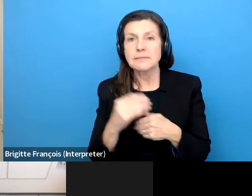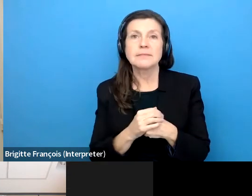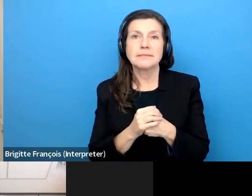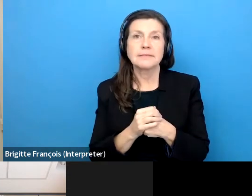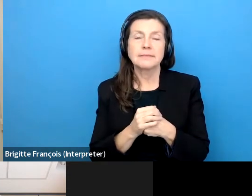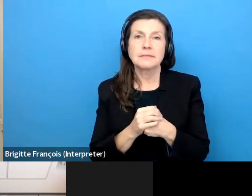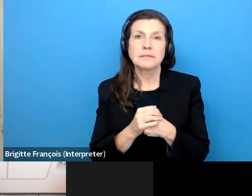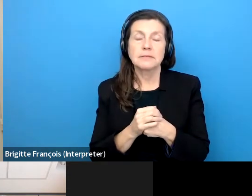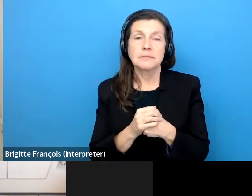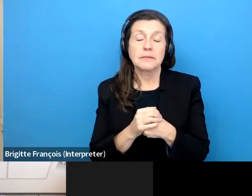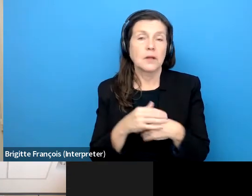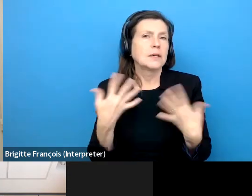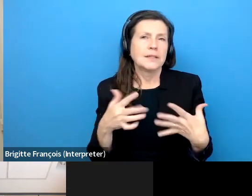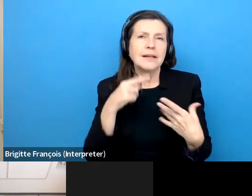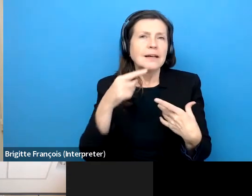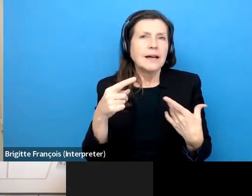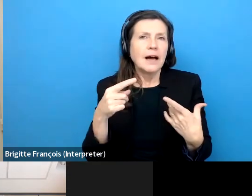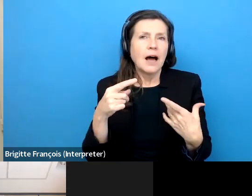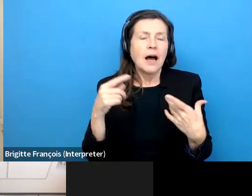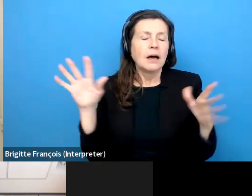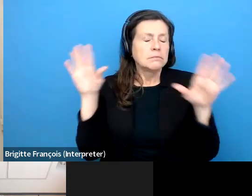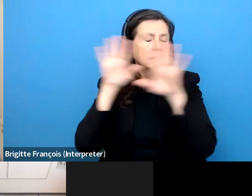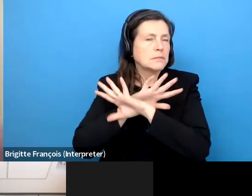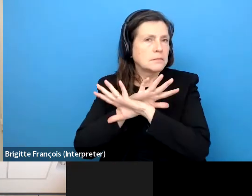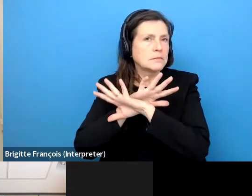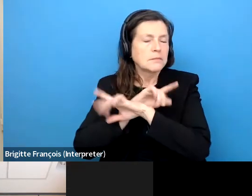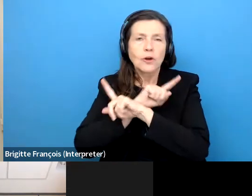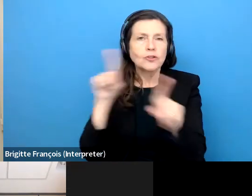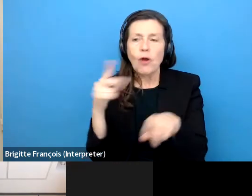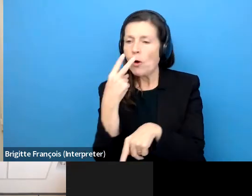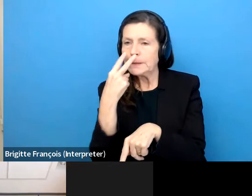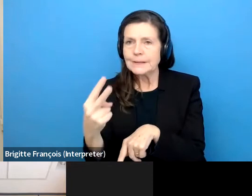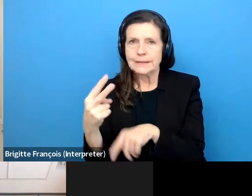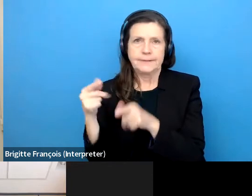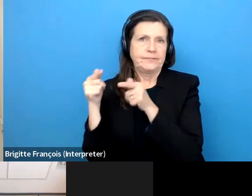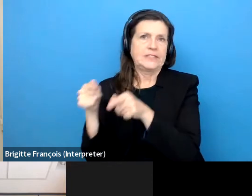We have to emphasize and talk to the general public